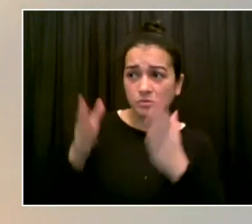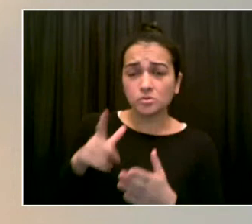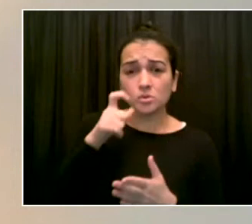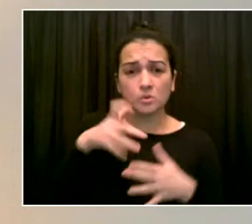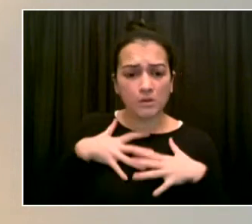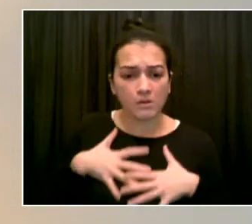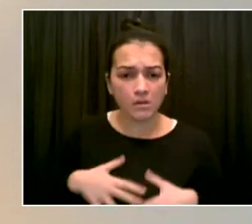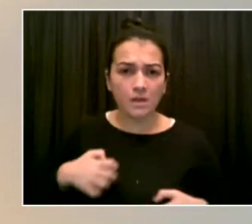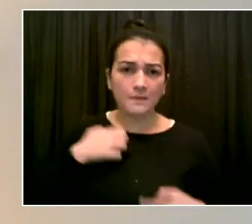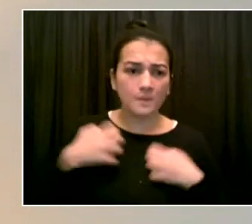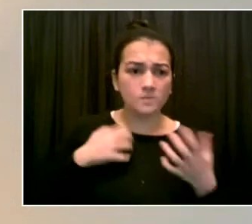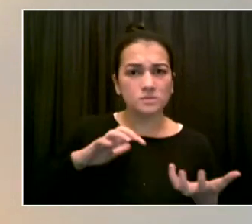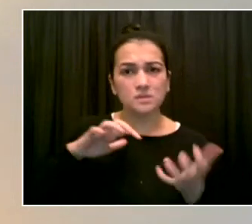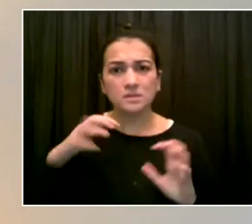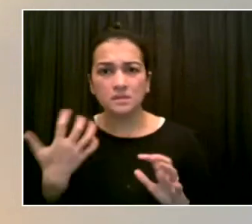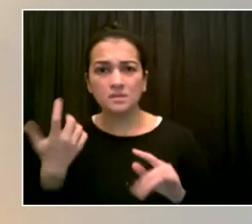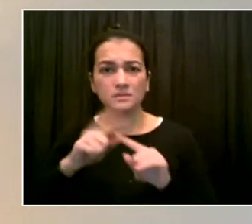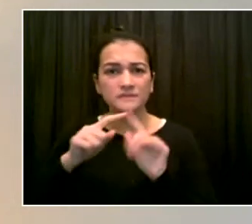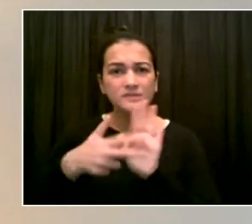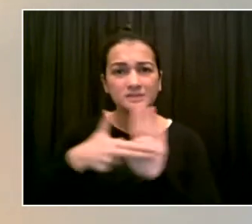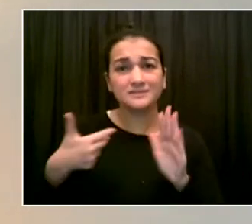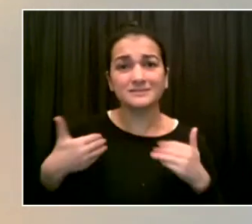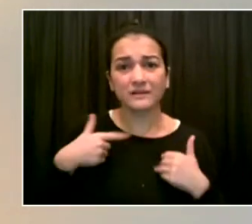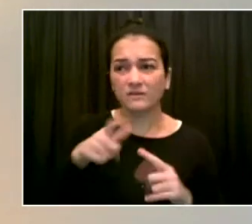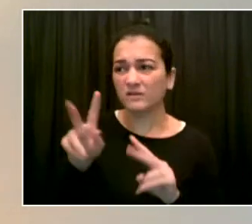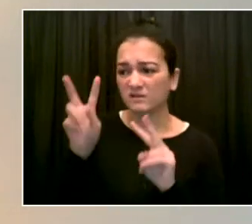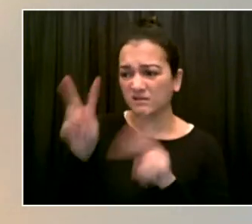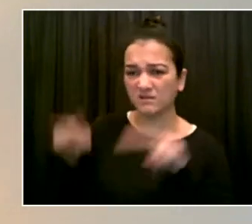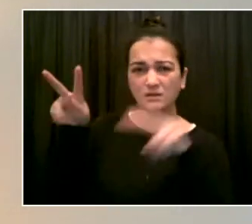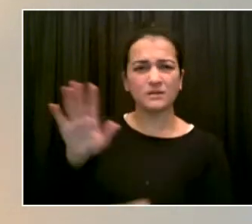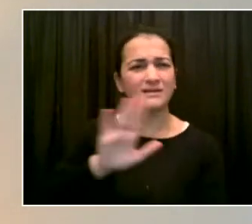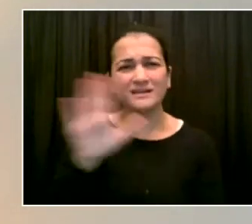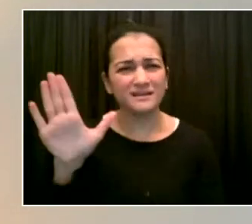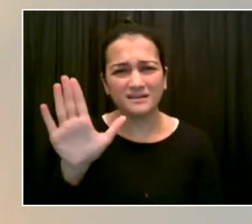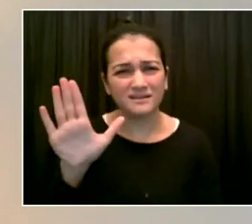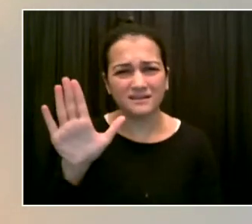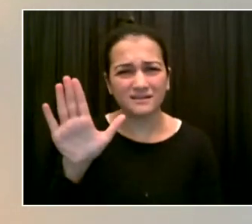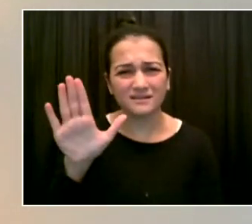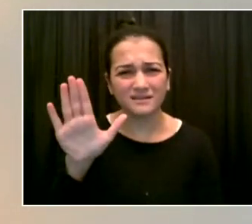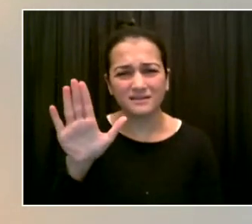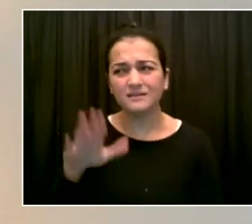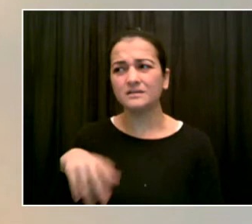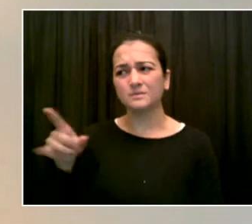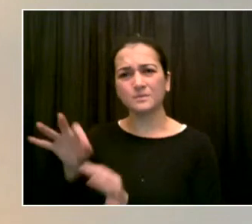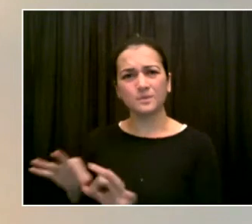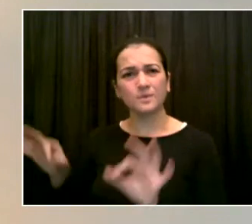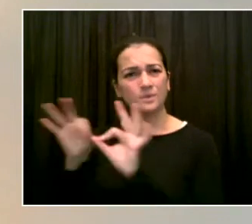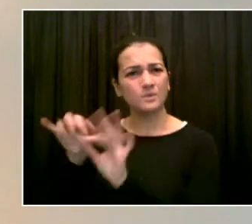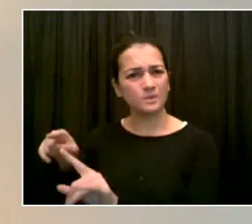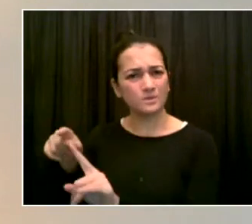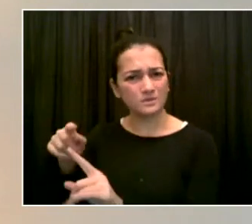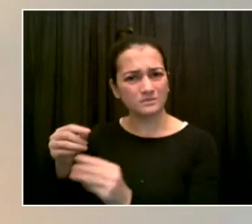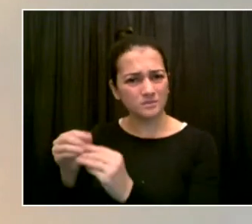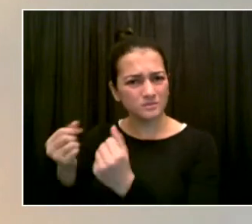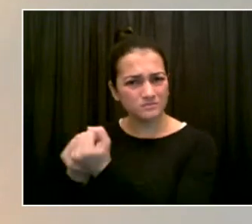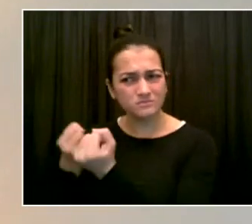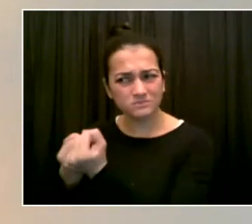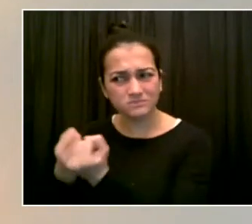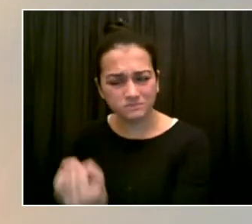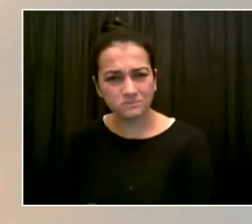EVERYONE TO REMEMBER TATH YOU OR SOMEONE YOU KNOW IF THEY ARE STRUGGLING WITH ALCOHOL OR DRUGS OR